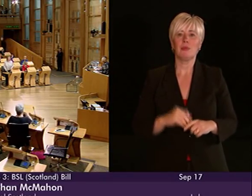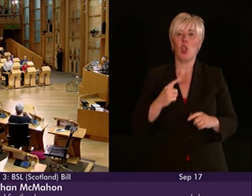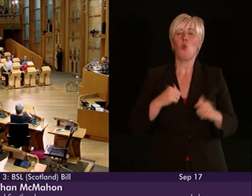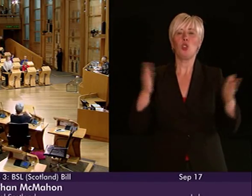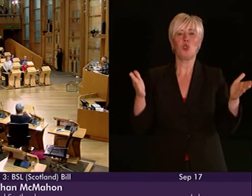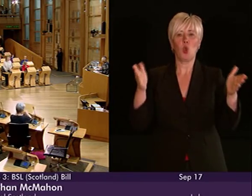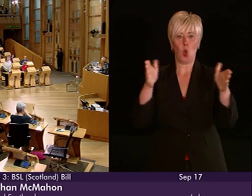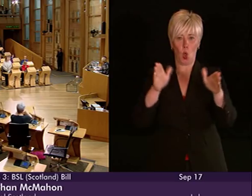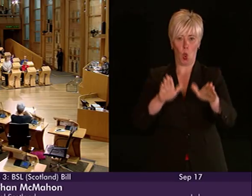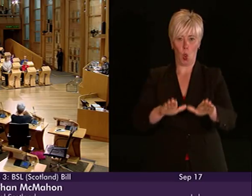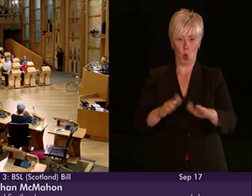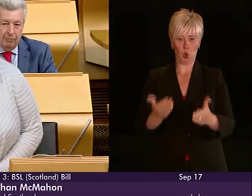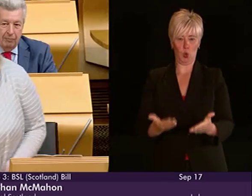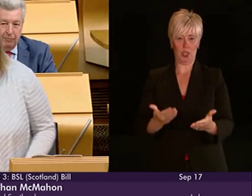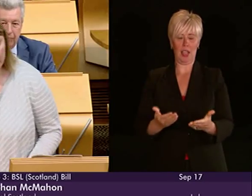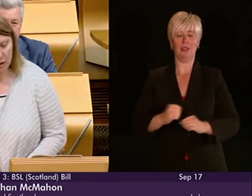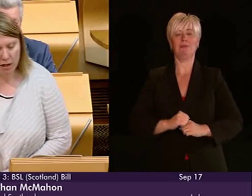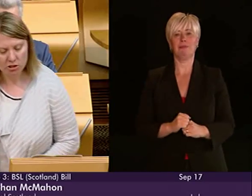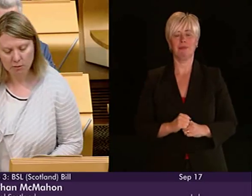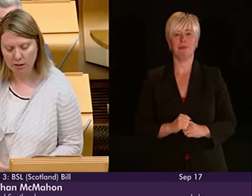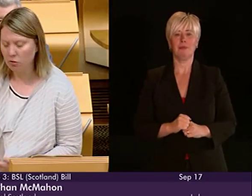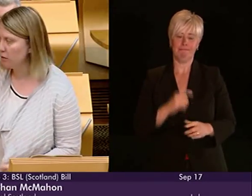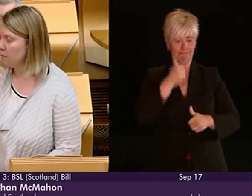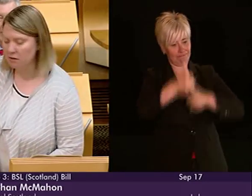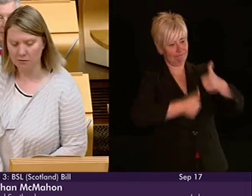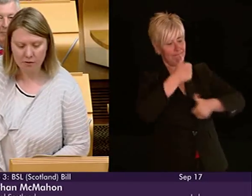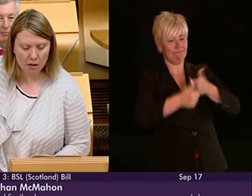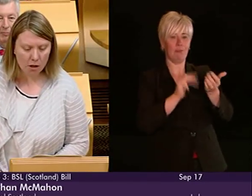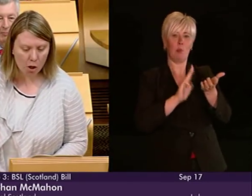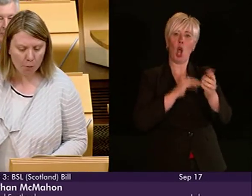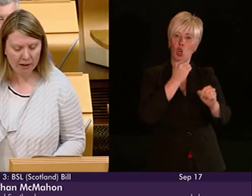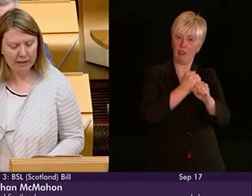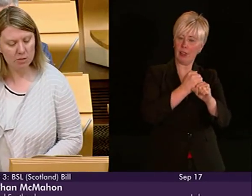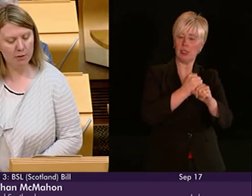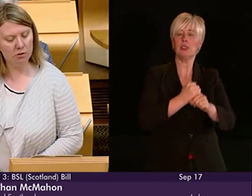for Scottish Labour. I start by congratulating my colleague Mark Griffin on bringing the bill